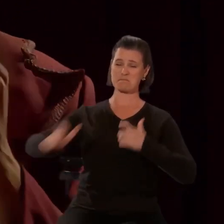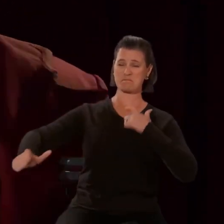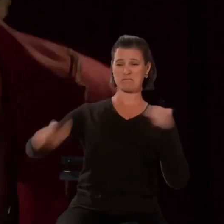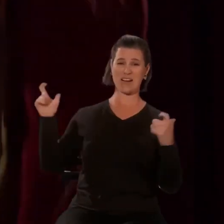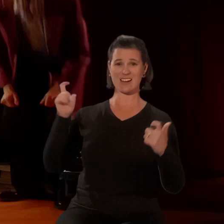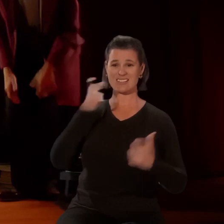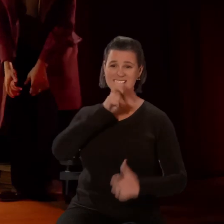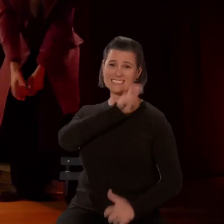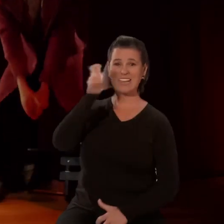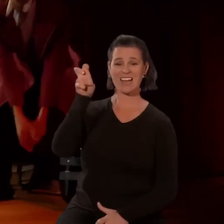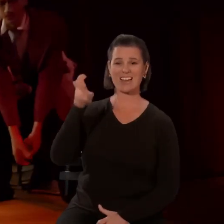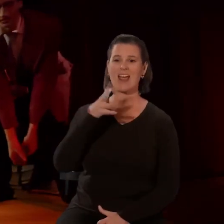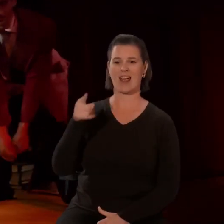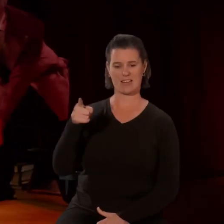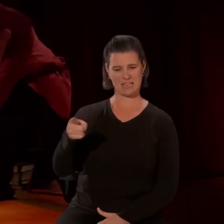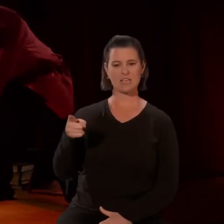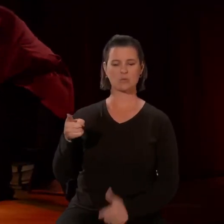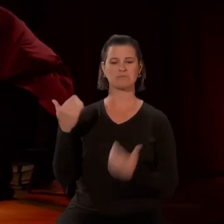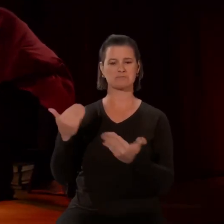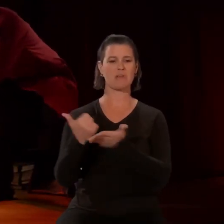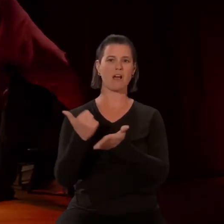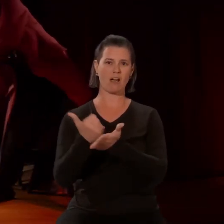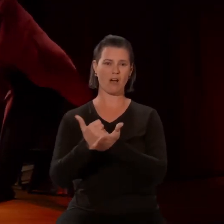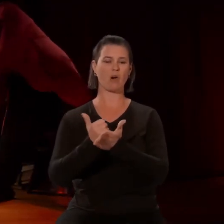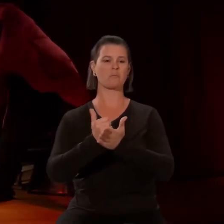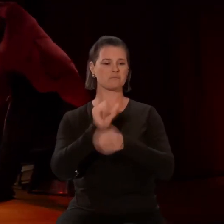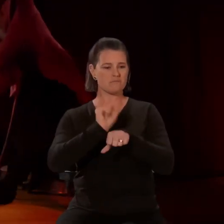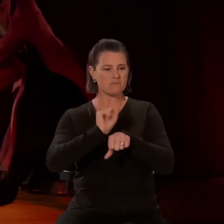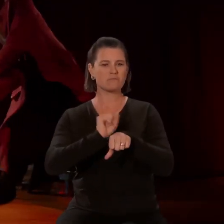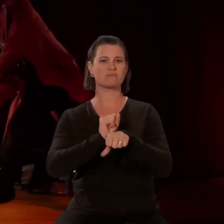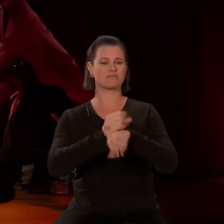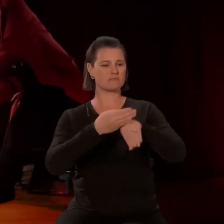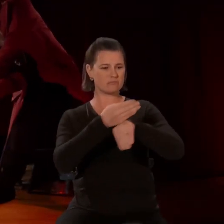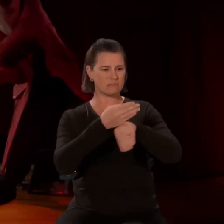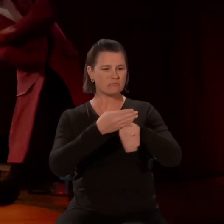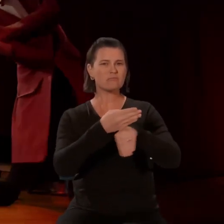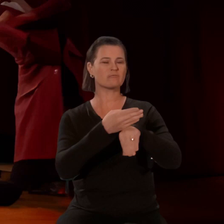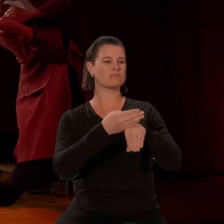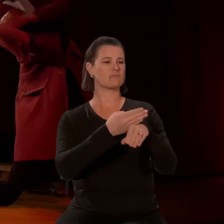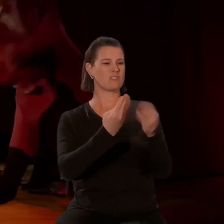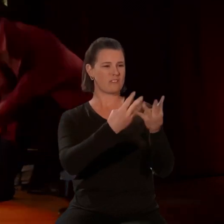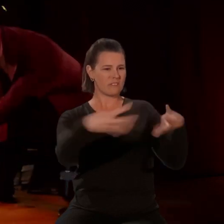And to make up for it, he'd help out with chores, mending fences, cutting wood, and whatnot. He'd even watch the children of the family,